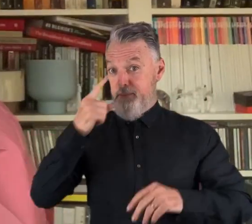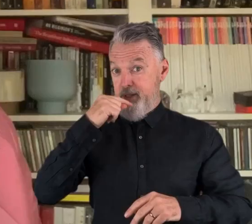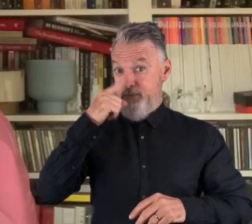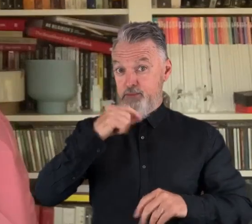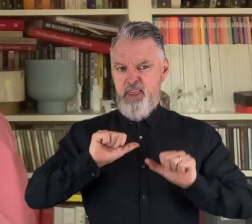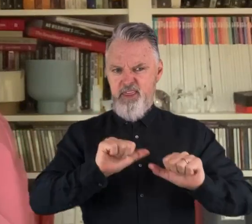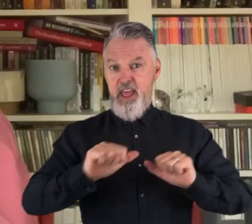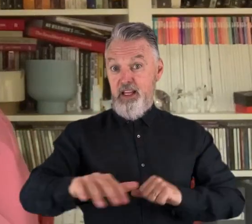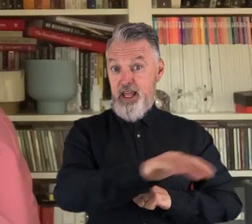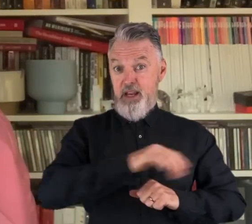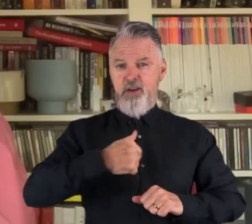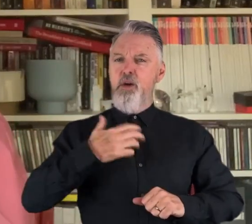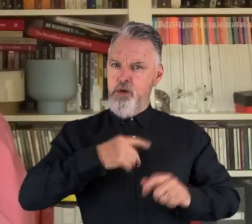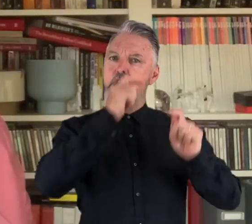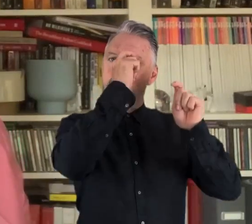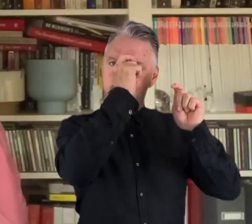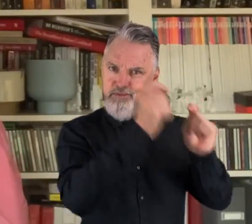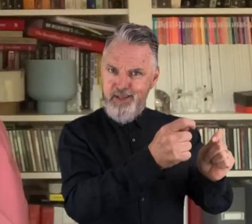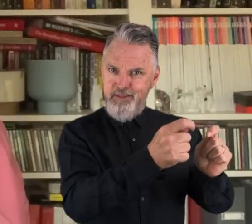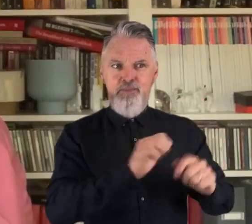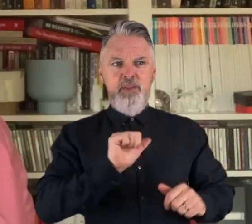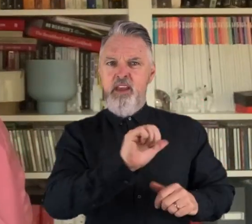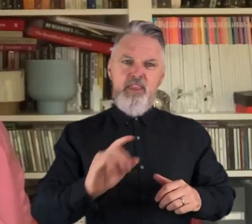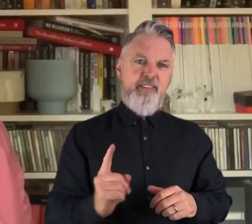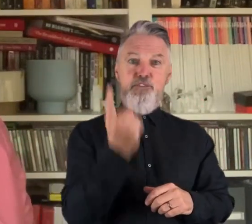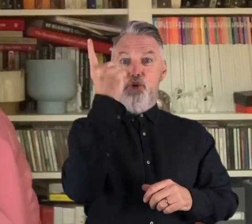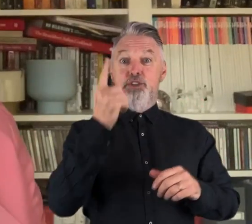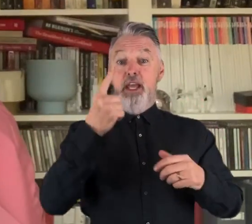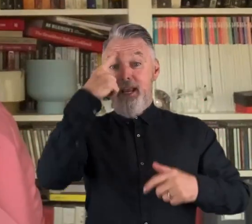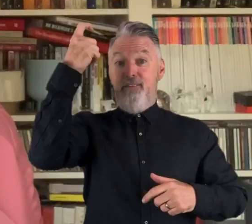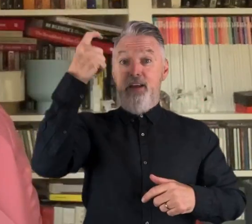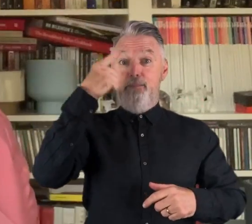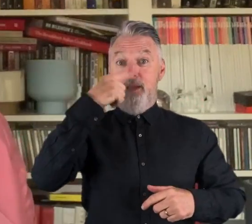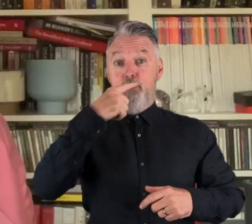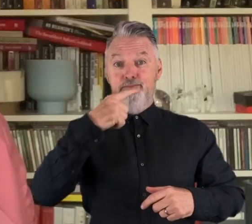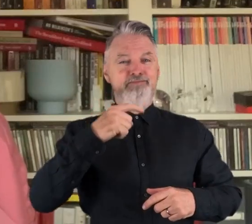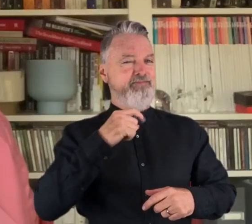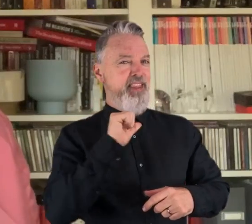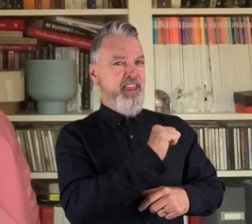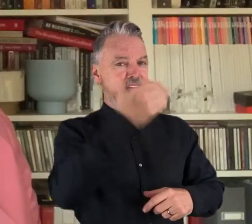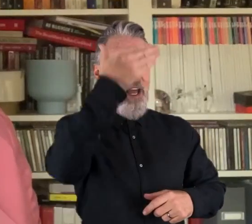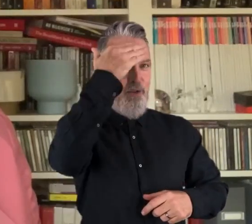and I would like to pay my respects to the first innovators in this country and their elders past, present and future.